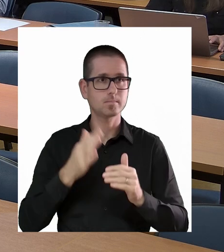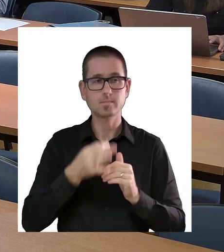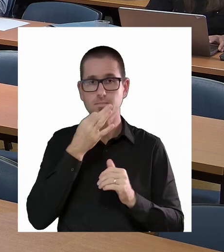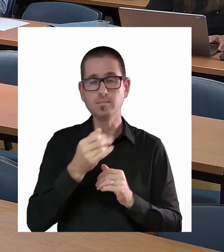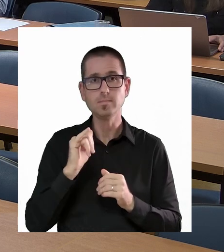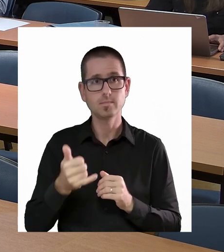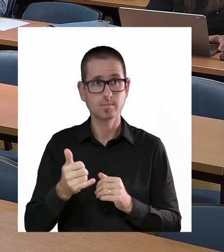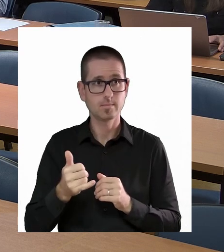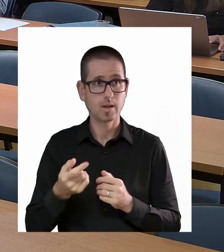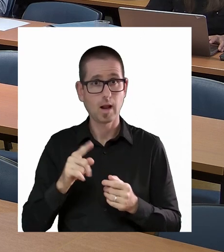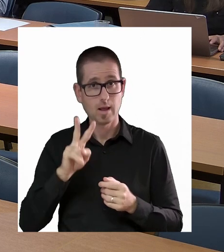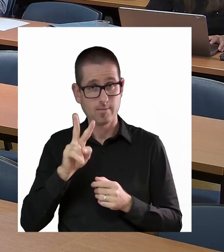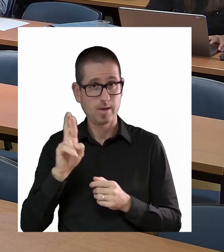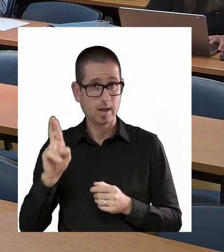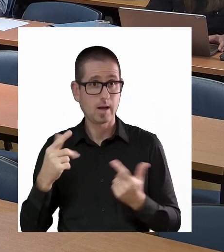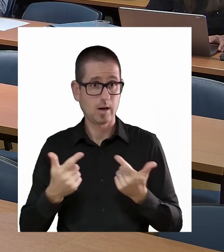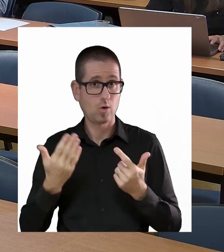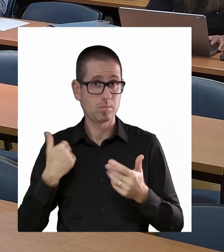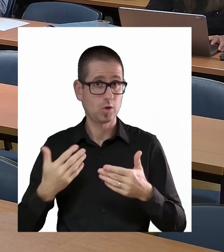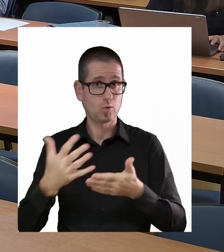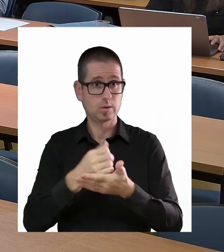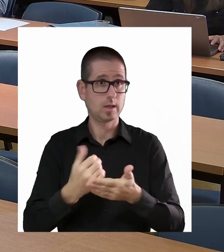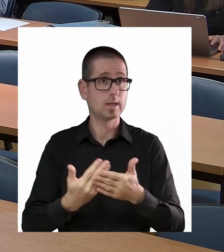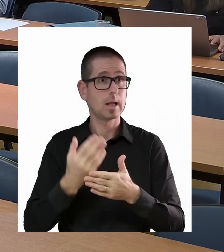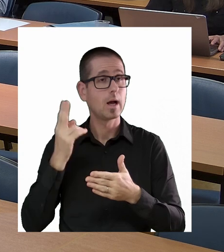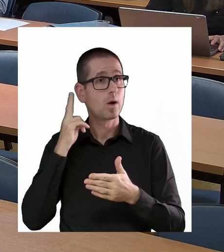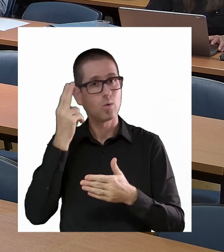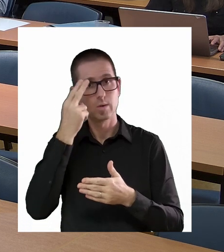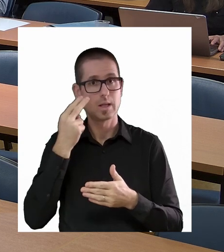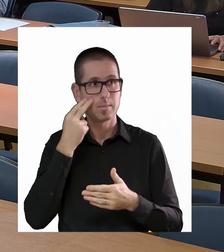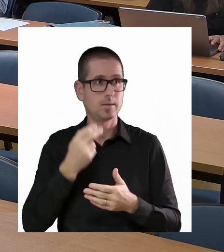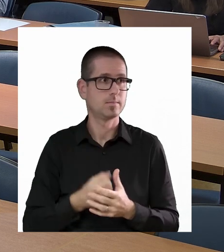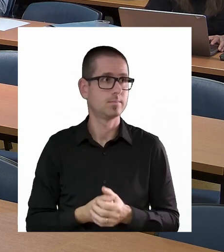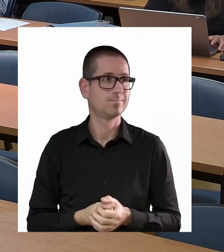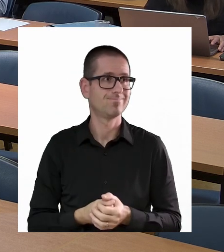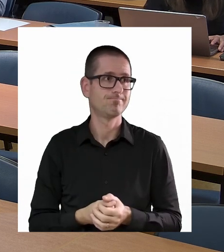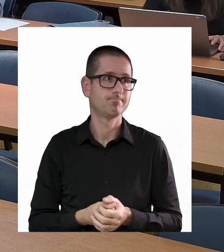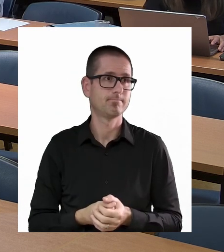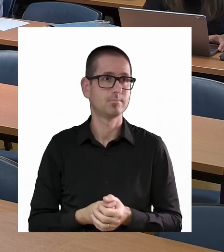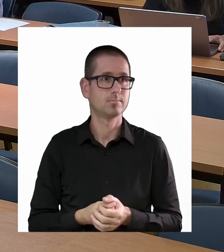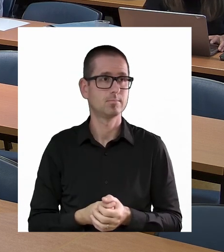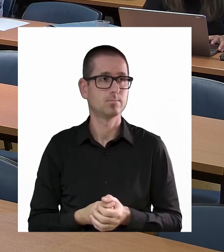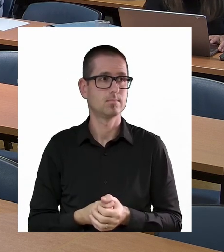can virtual reality be accessible to the deafblind Hussain